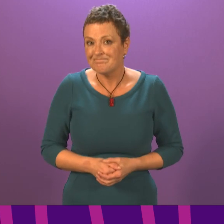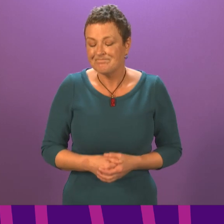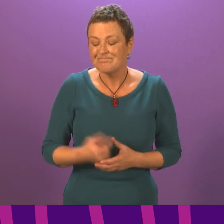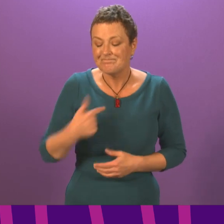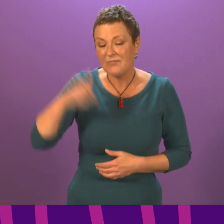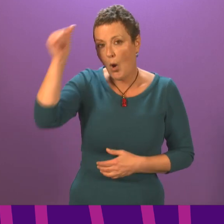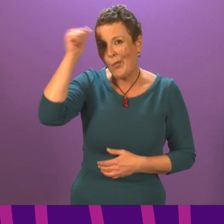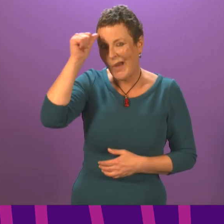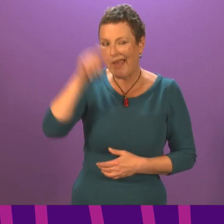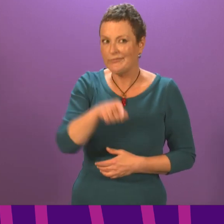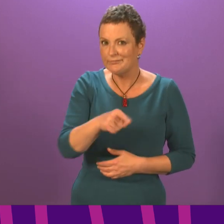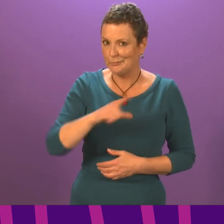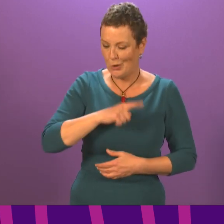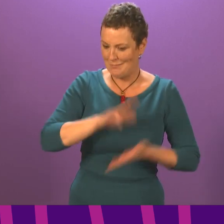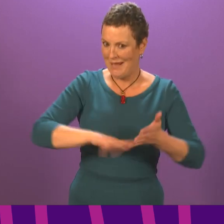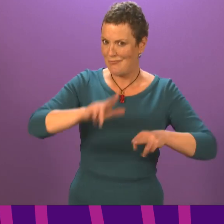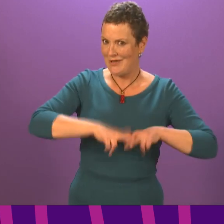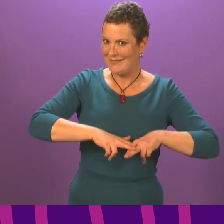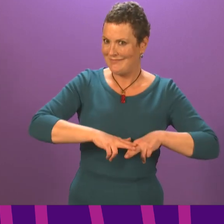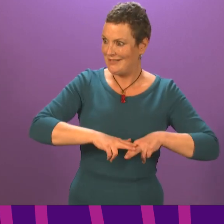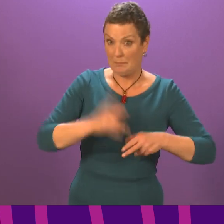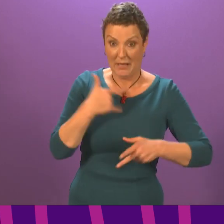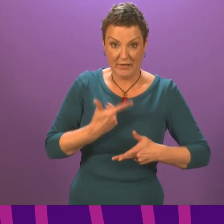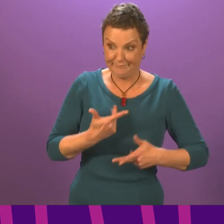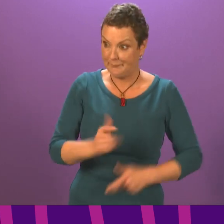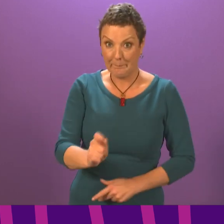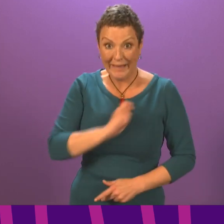relating to parents’ work patterns and, of course, loss of employment have had an